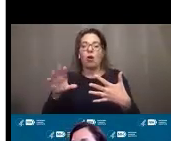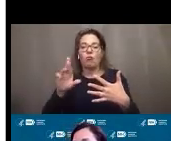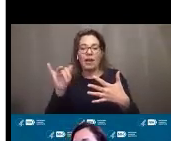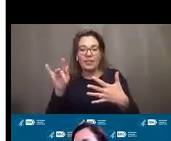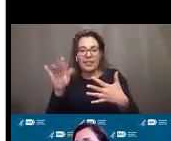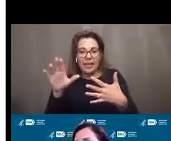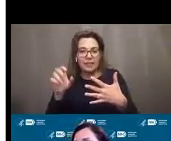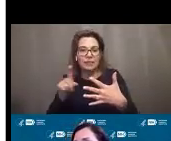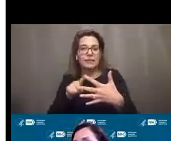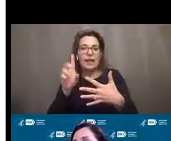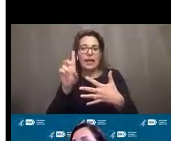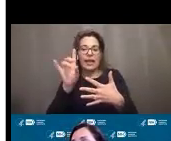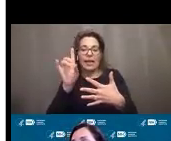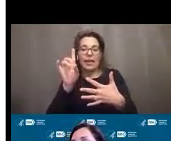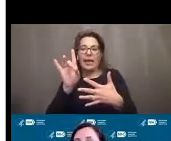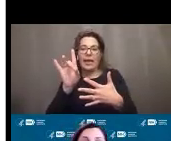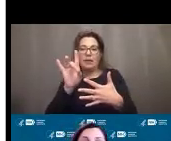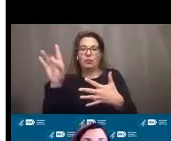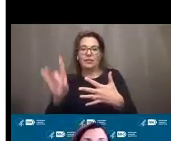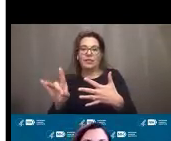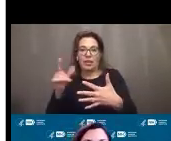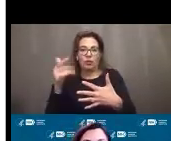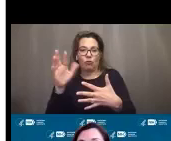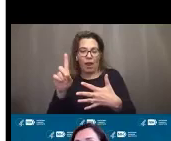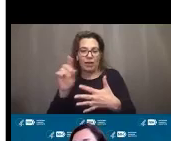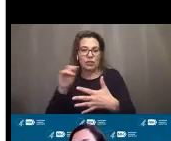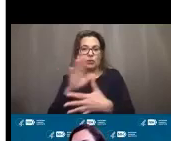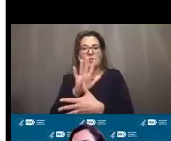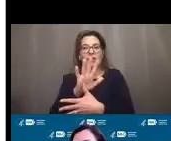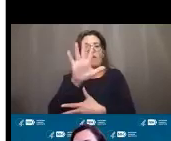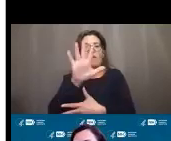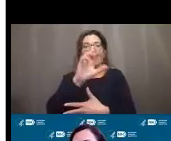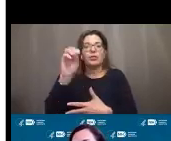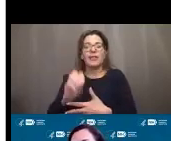so that's fantastic. It's wonderful to have you all here.